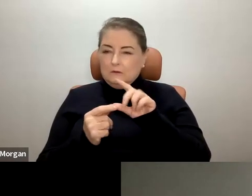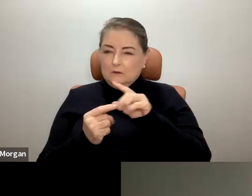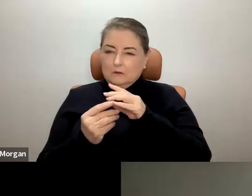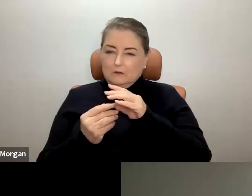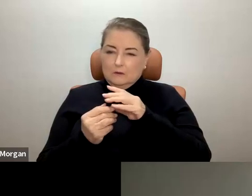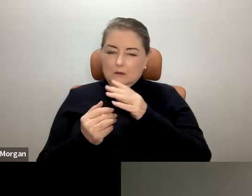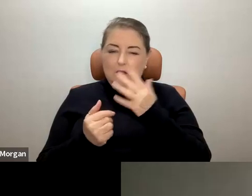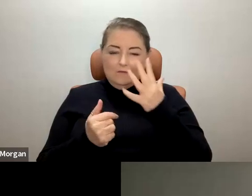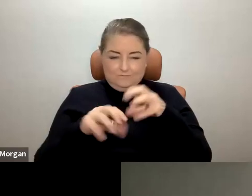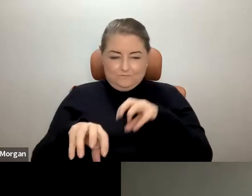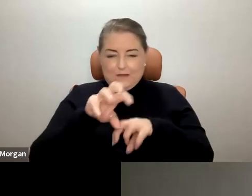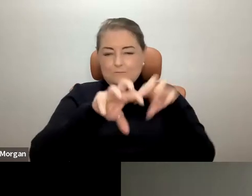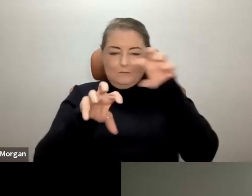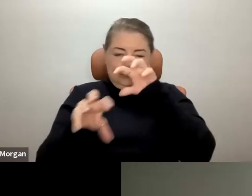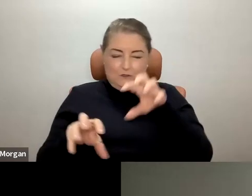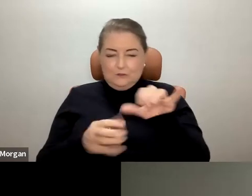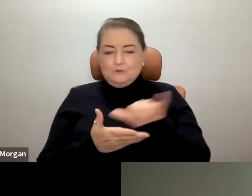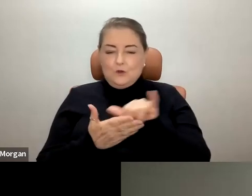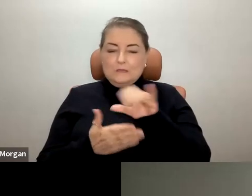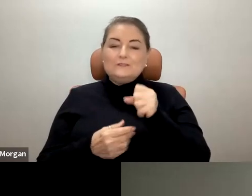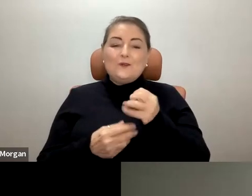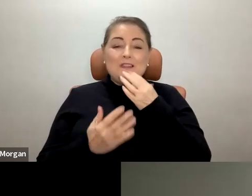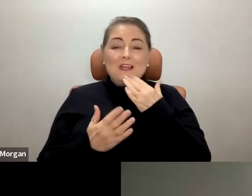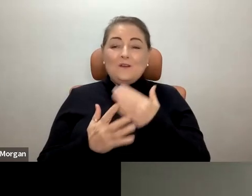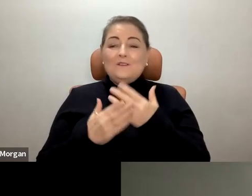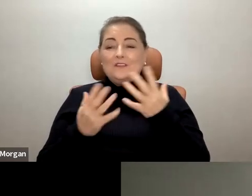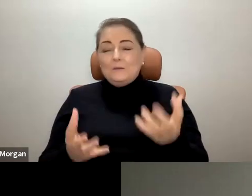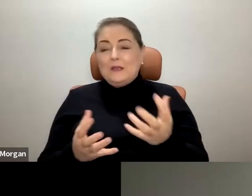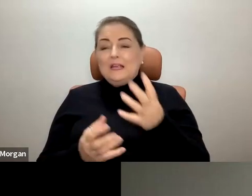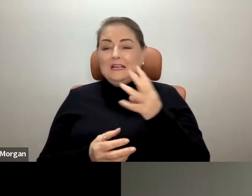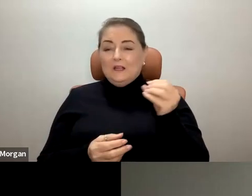boroughs. So thank you very much for attending the 14th Annual